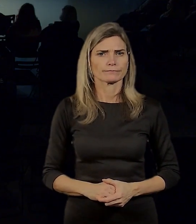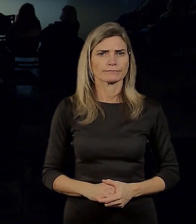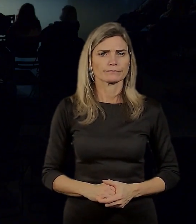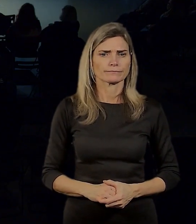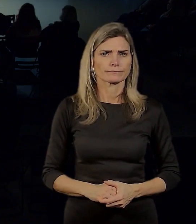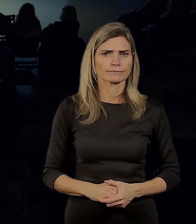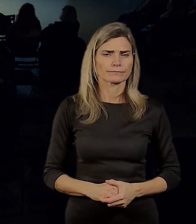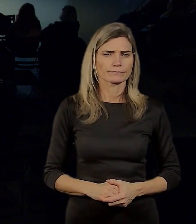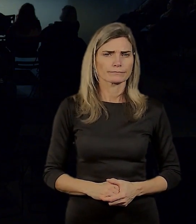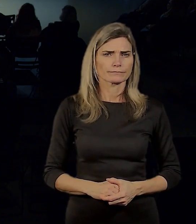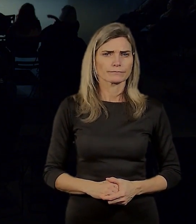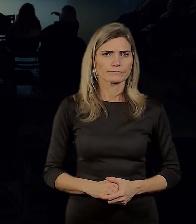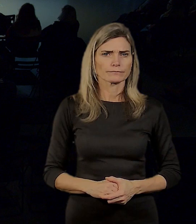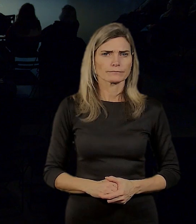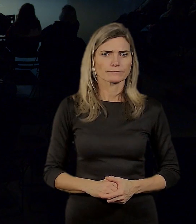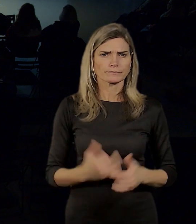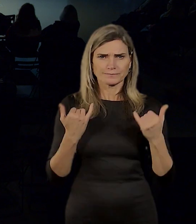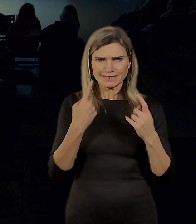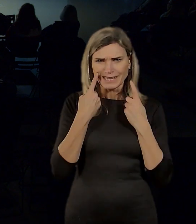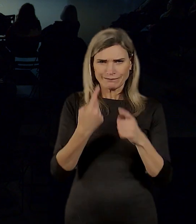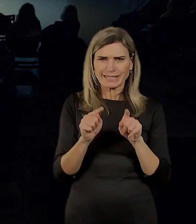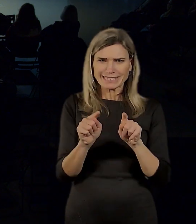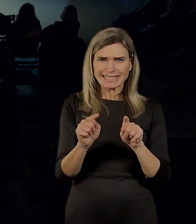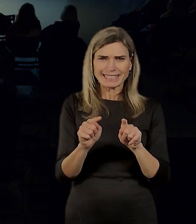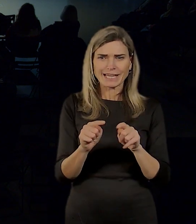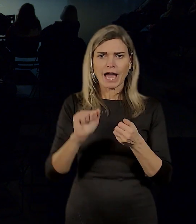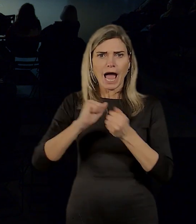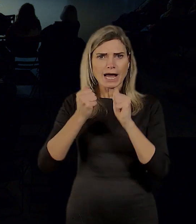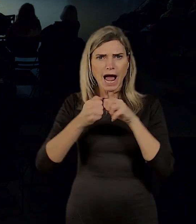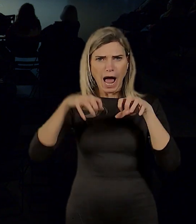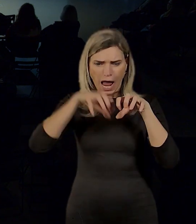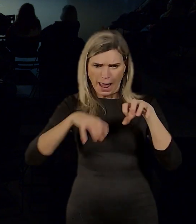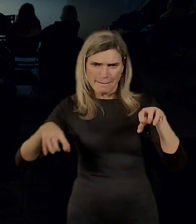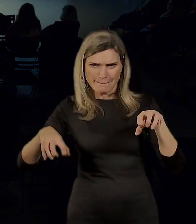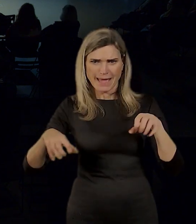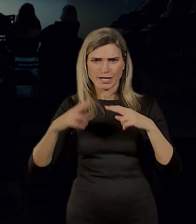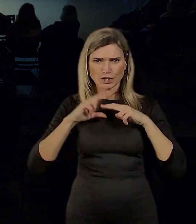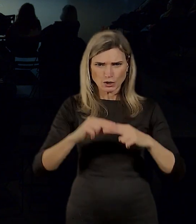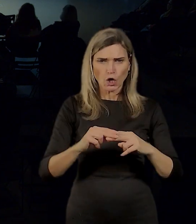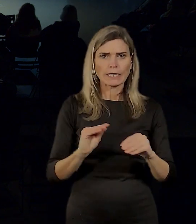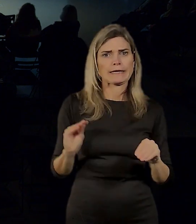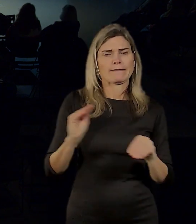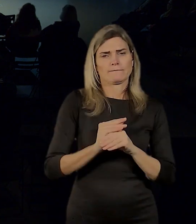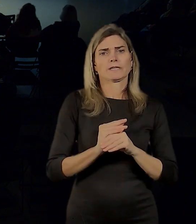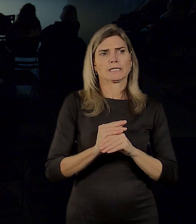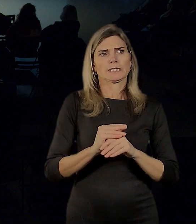Various paved areas that historically had different functions. They are currently unused. We are giving them a new life, a new function.